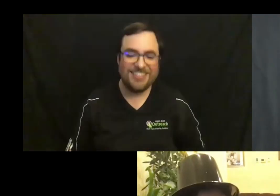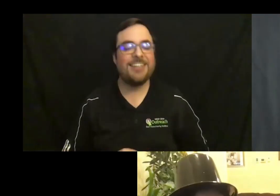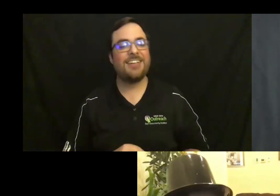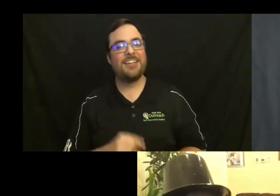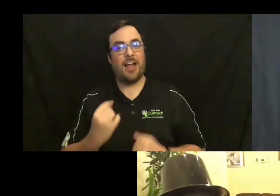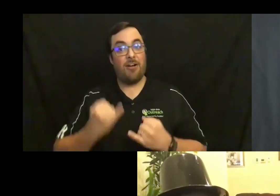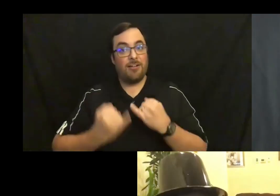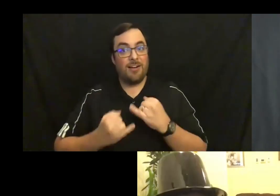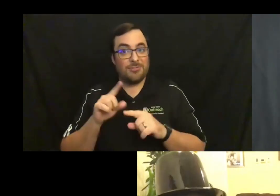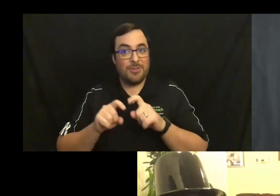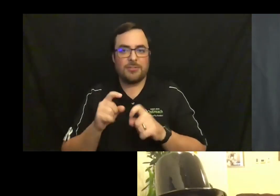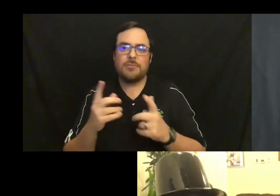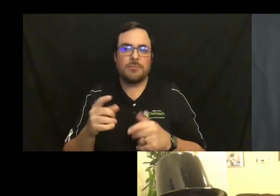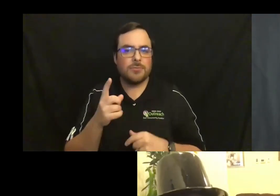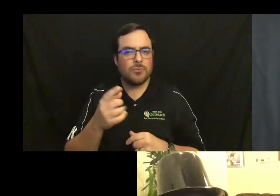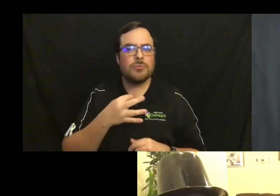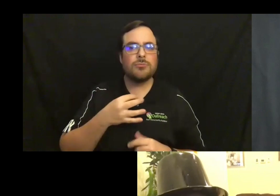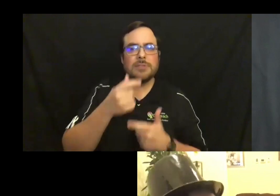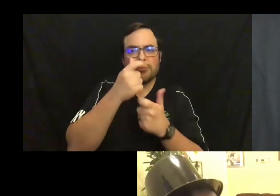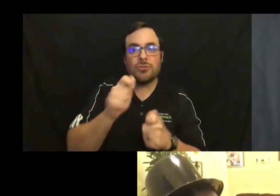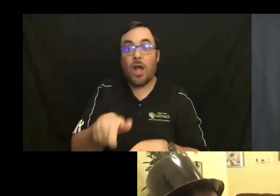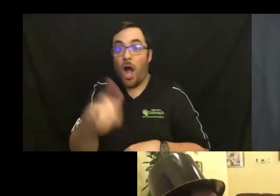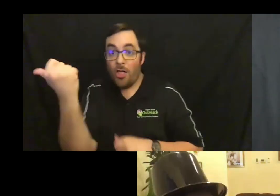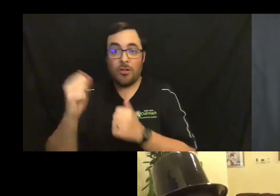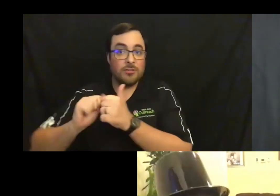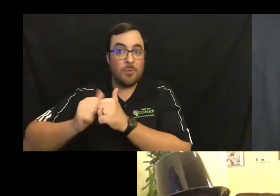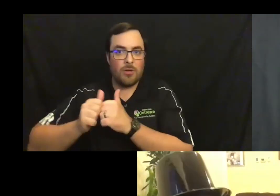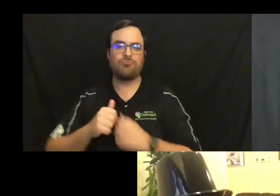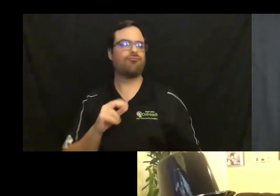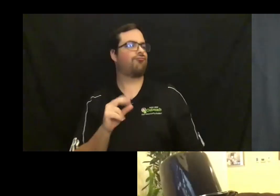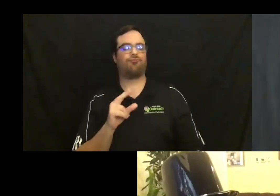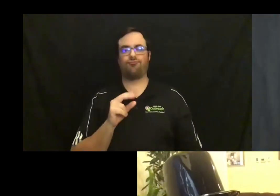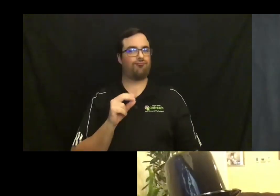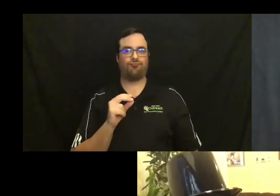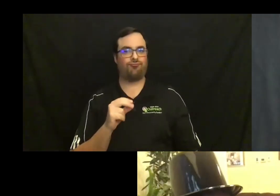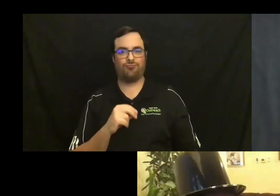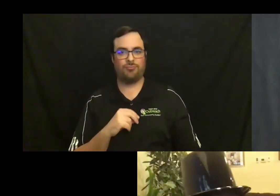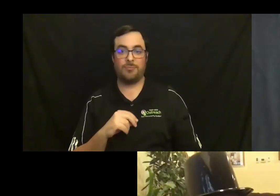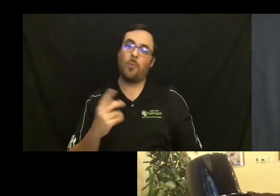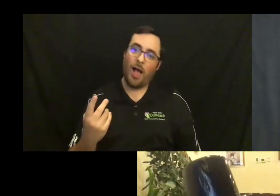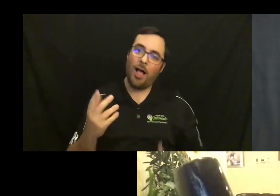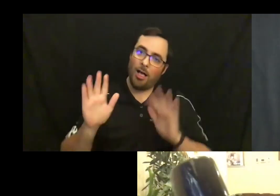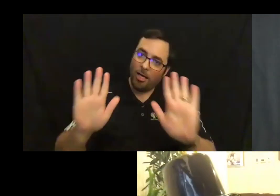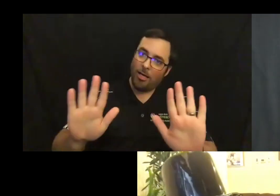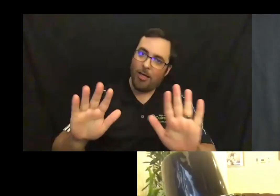is do you play any other sports? Sid: Nope Yes, tae kwon do Sid: Actually yes tae kwon do.